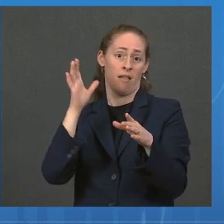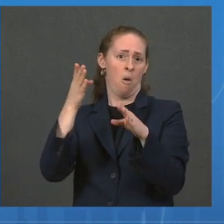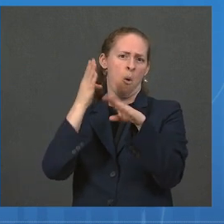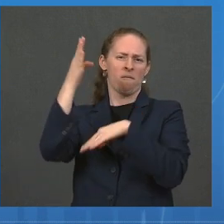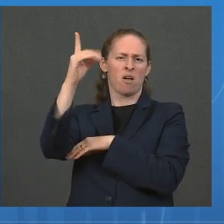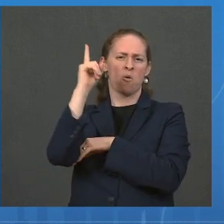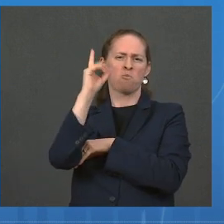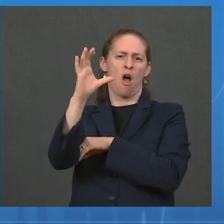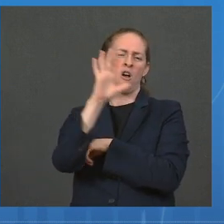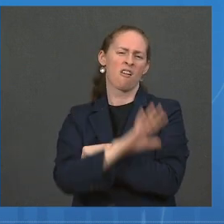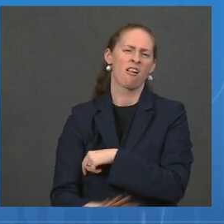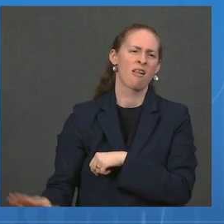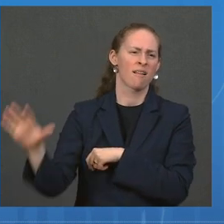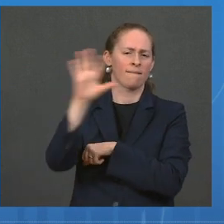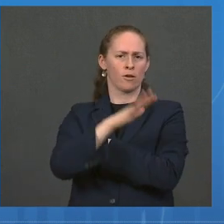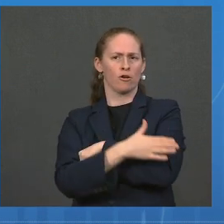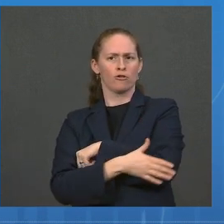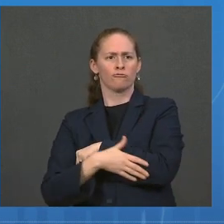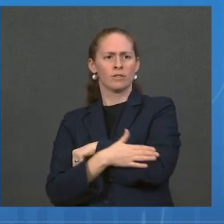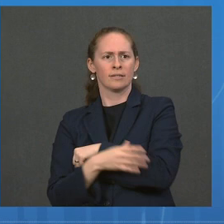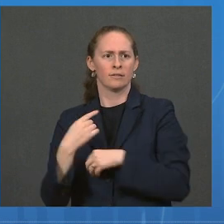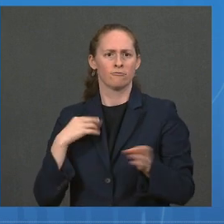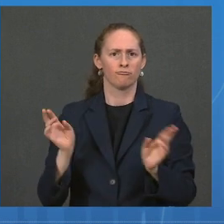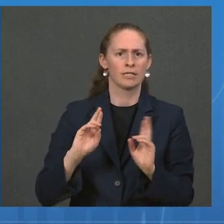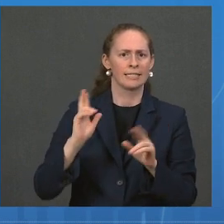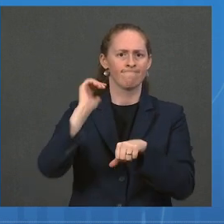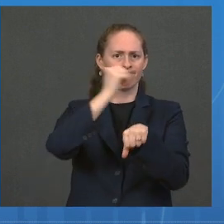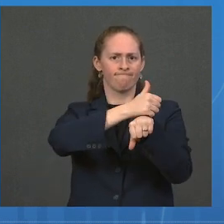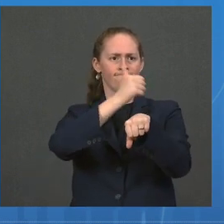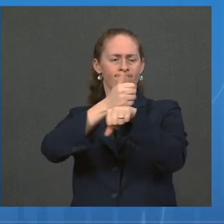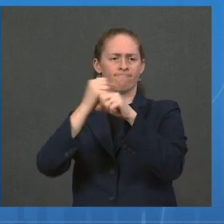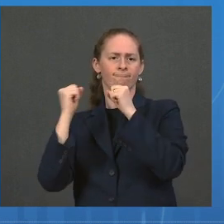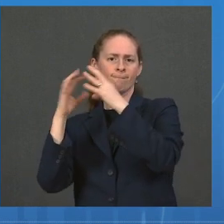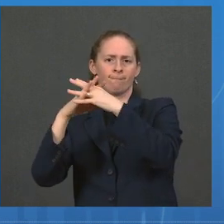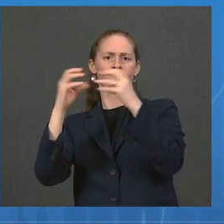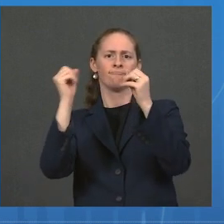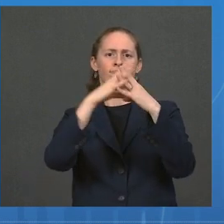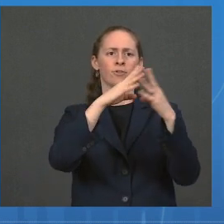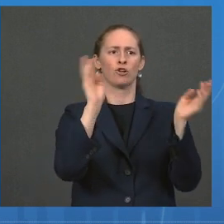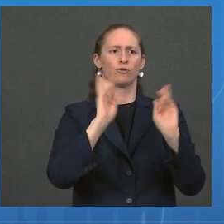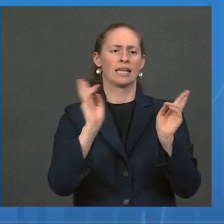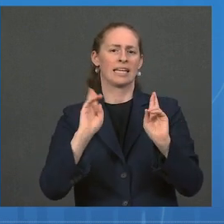to stand up vaccination sites in their communities. Children's hospitals will partner